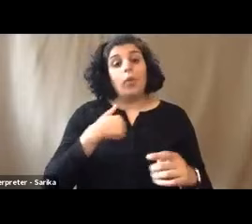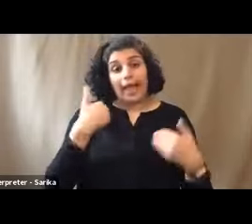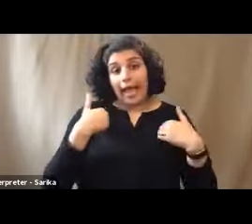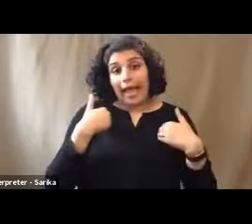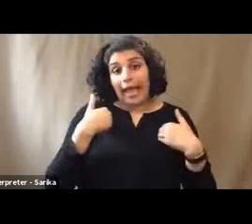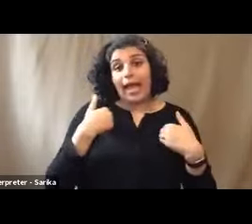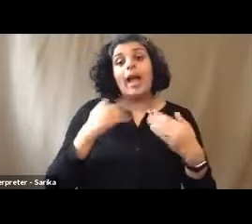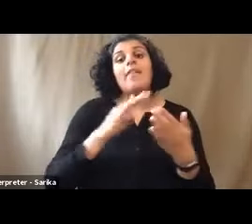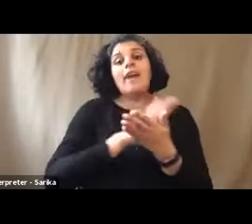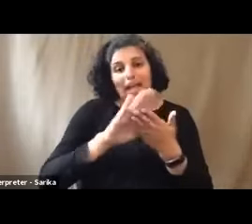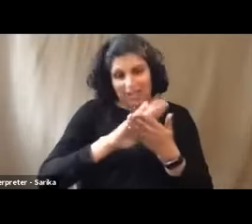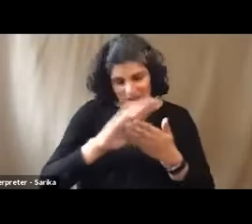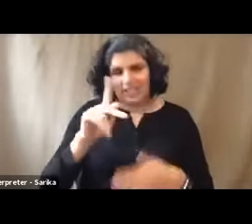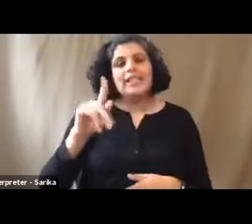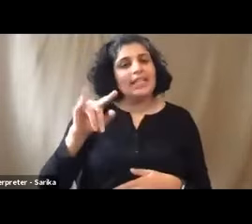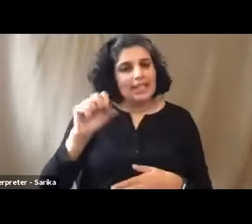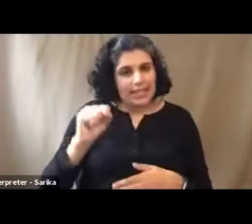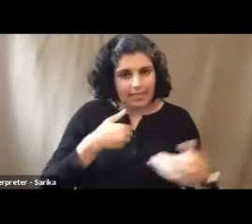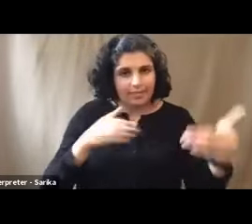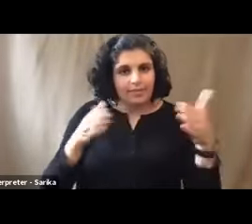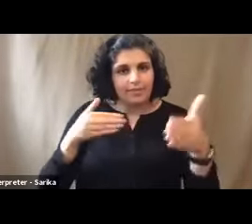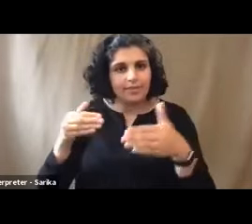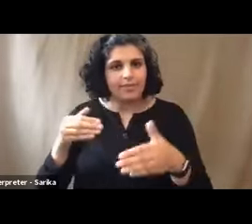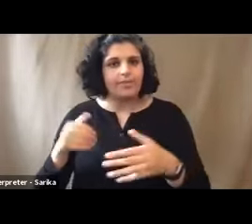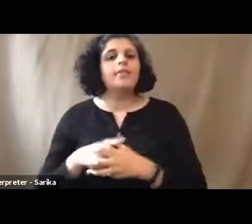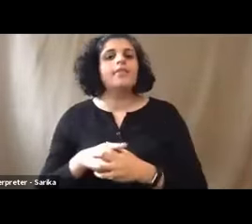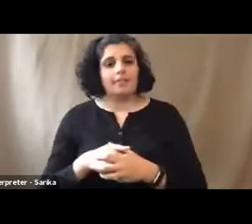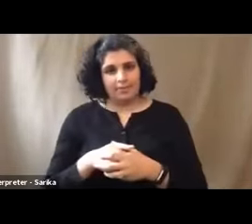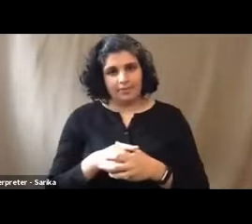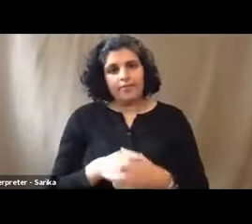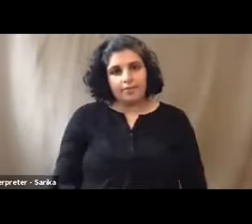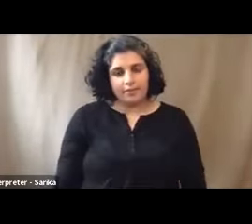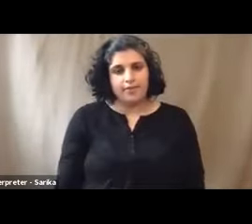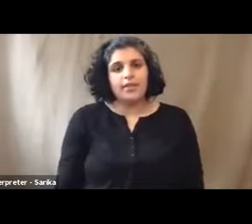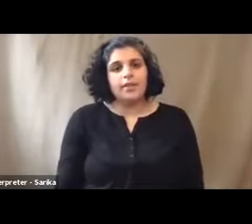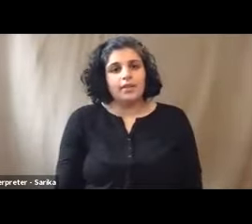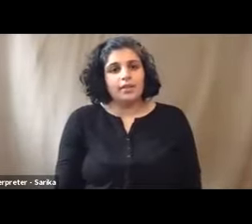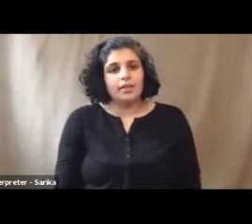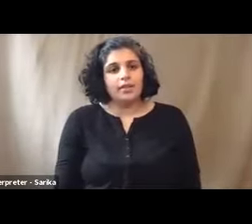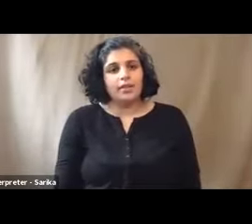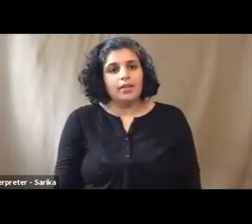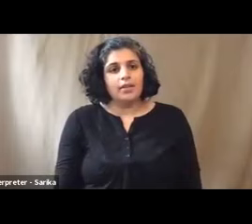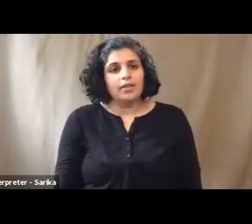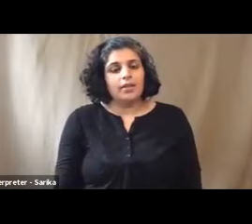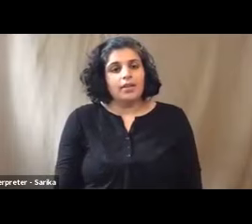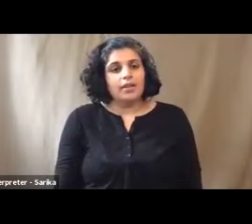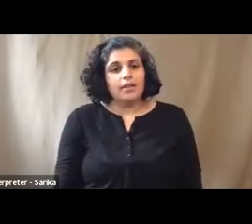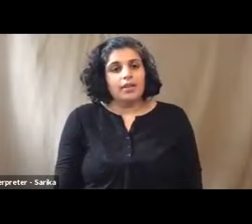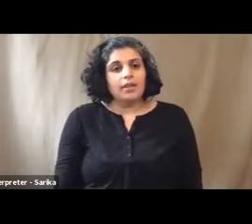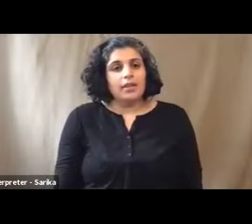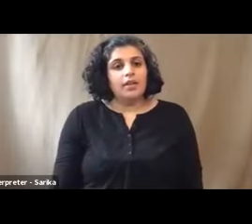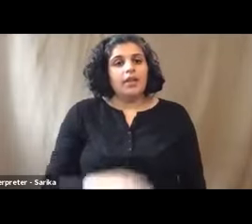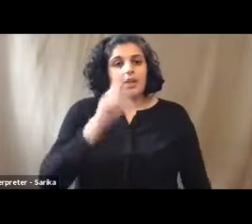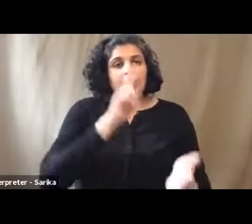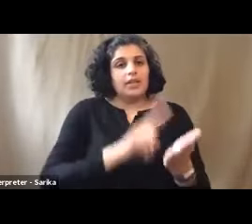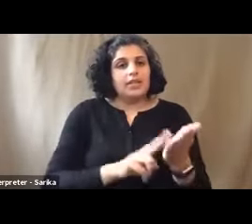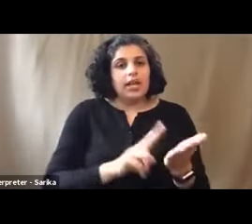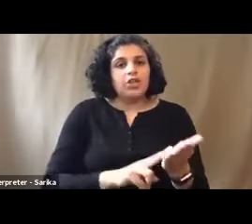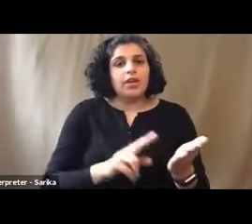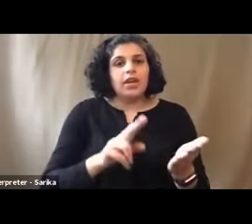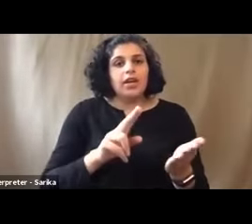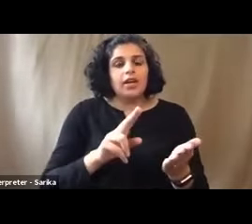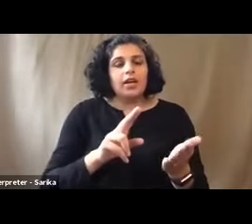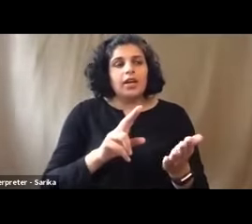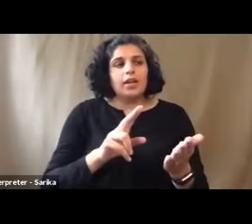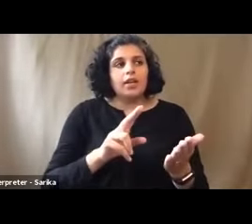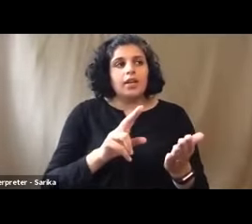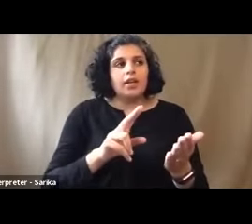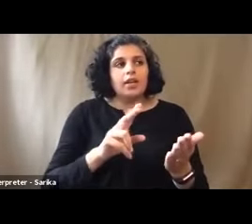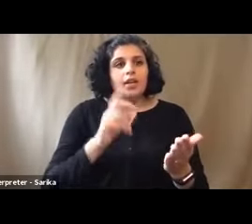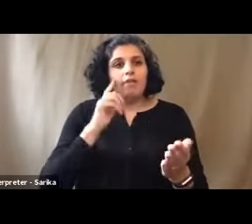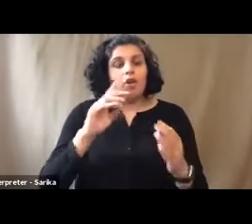I know that for the sector that serves houseless folks, there are hygiene preventative kits